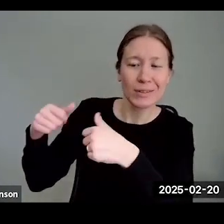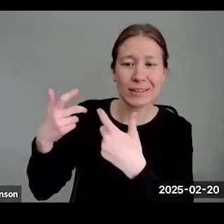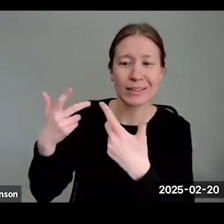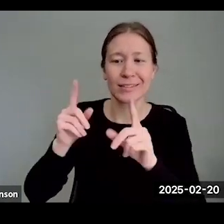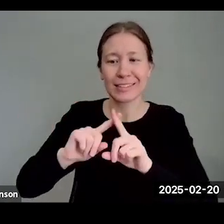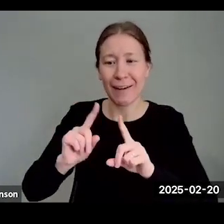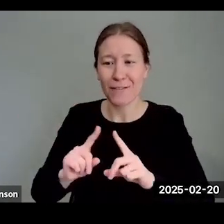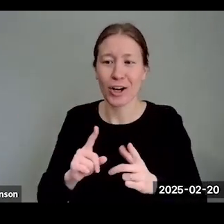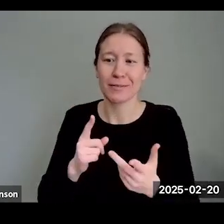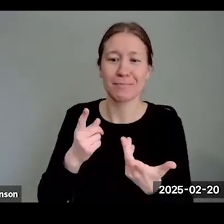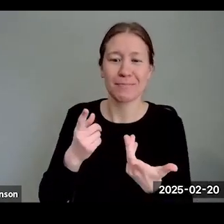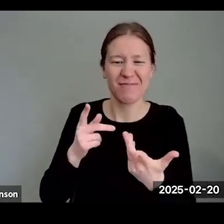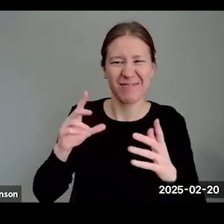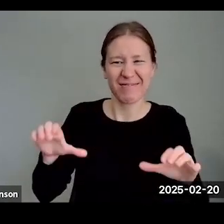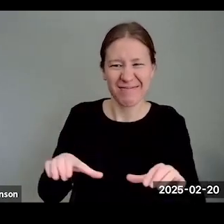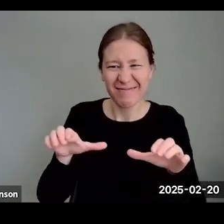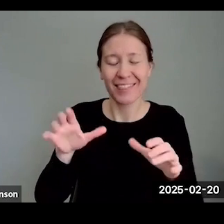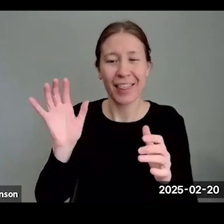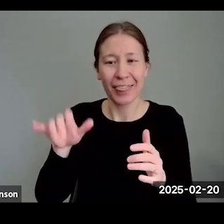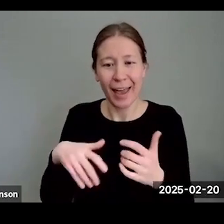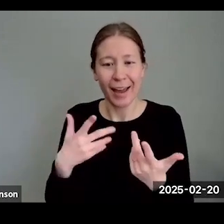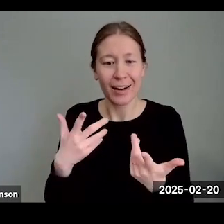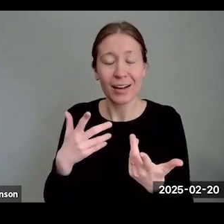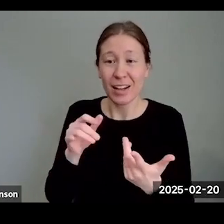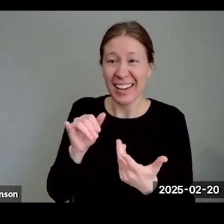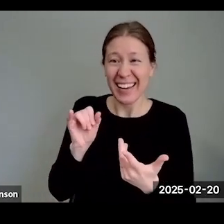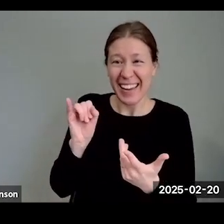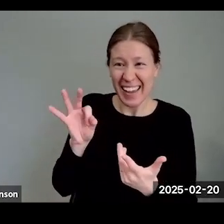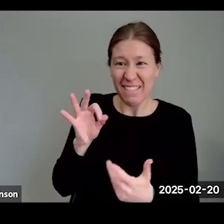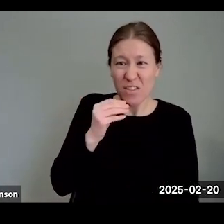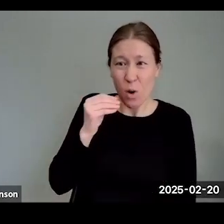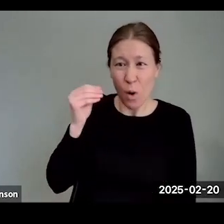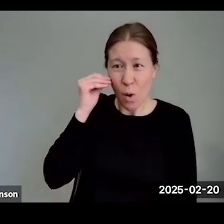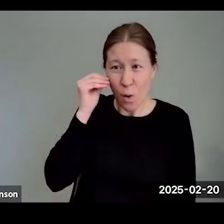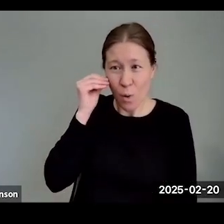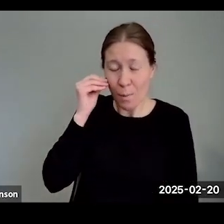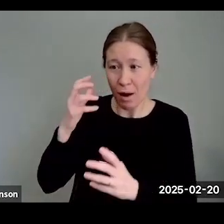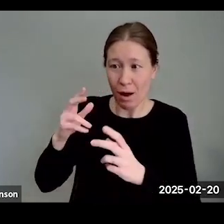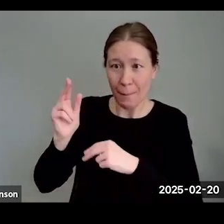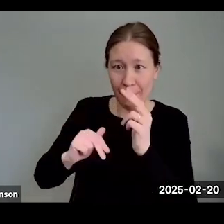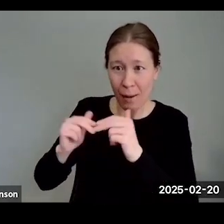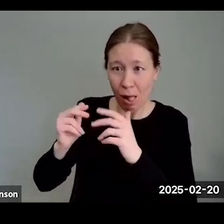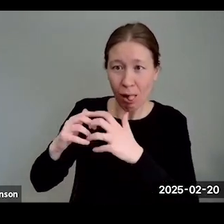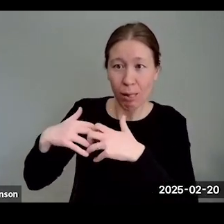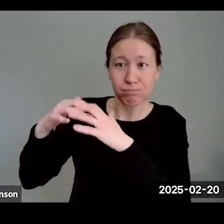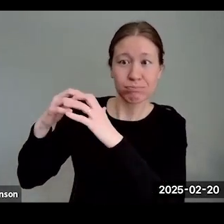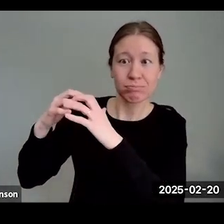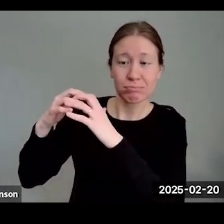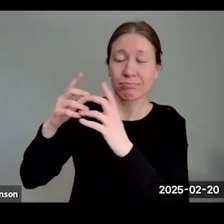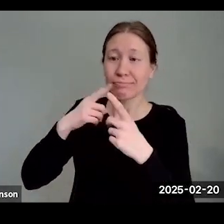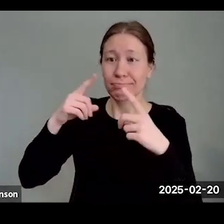would the home still exist if these decorative elements didn't exist to perform their function? And the answer would be, yeah.